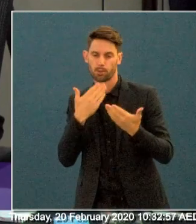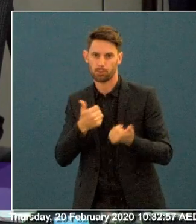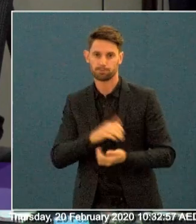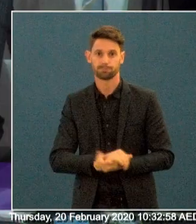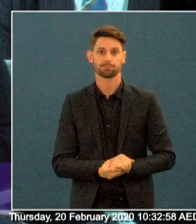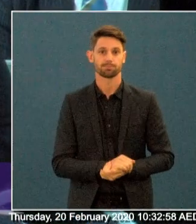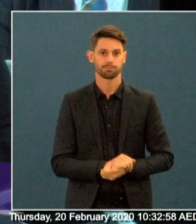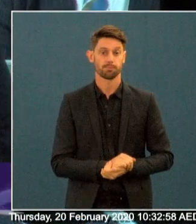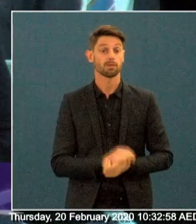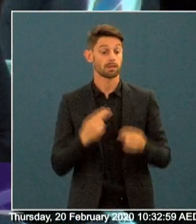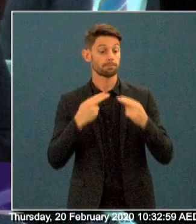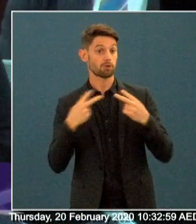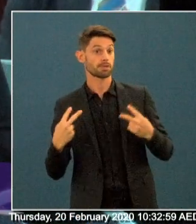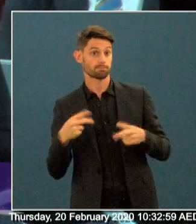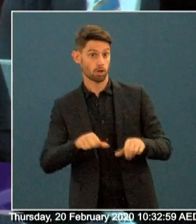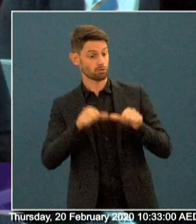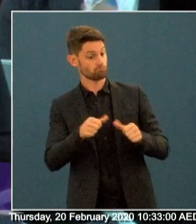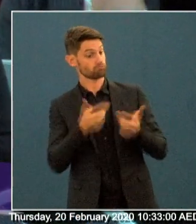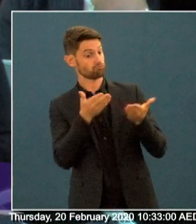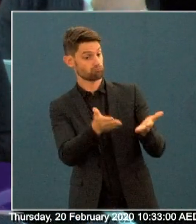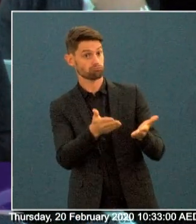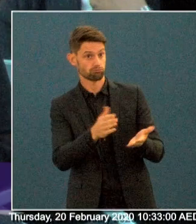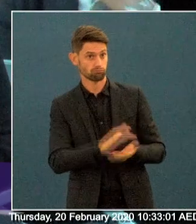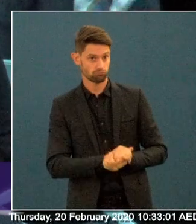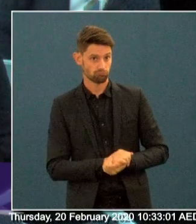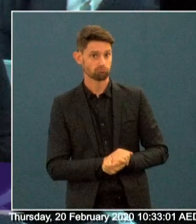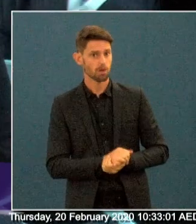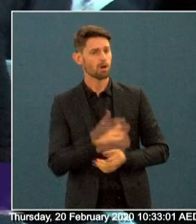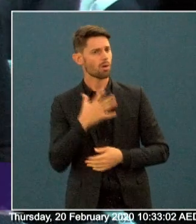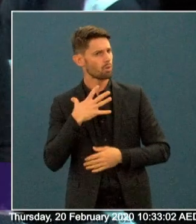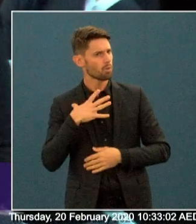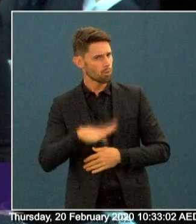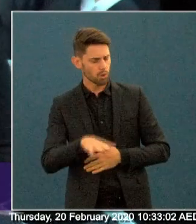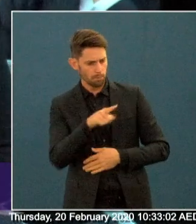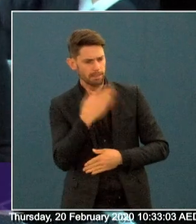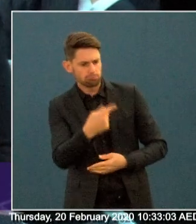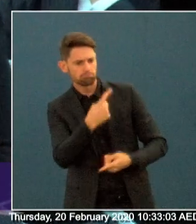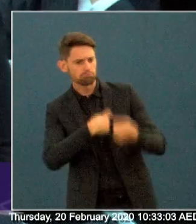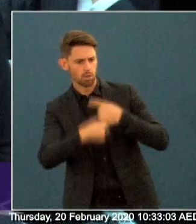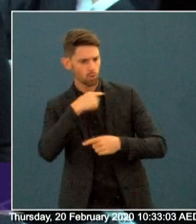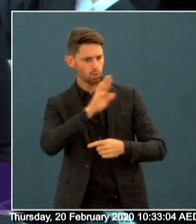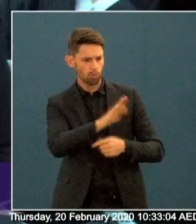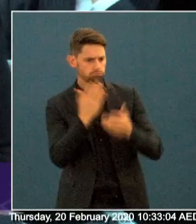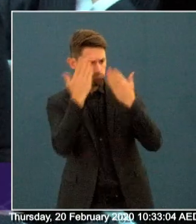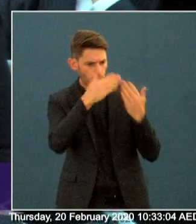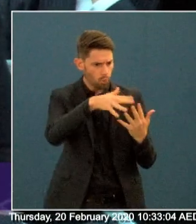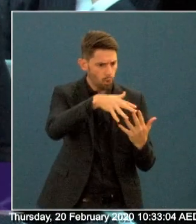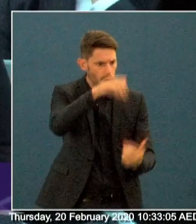Professor Trollor, I want to start with just outlining your background and qualifications and experience.